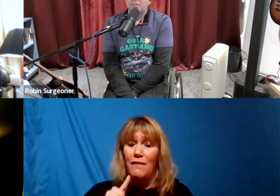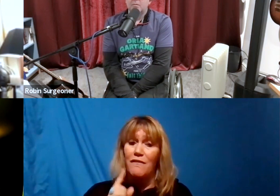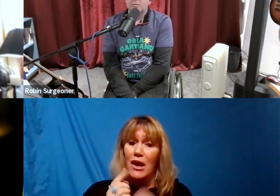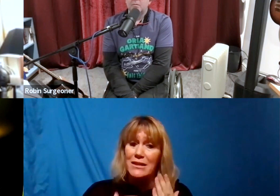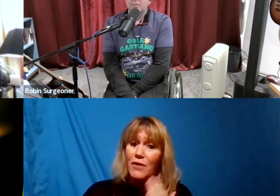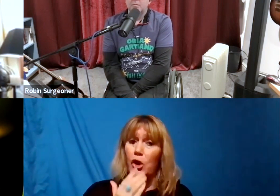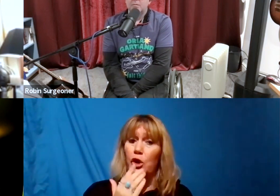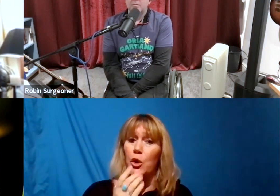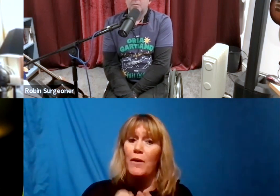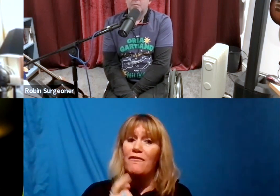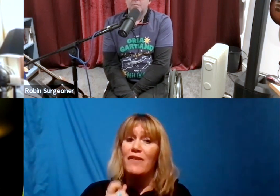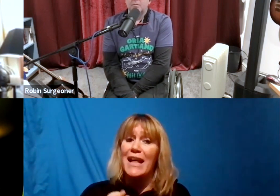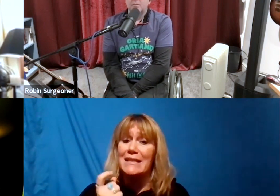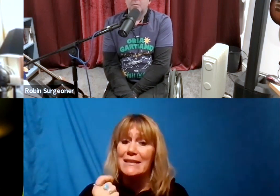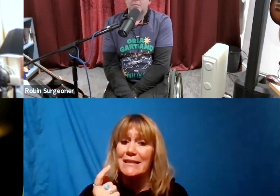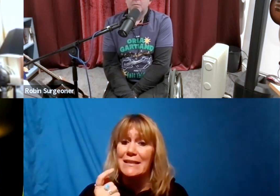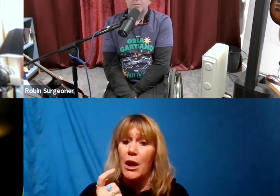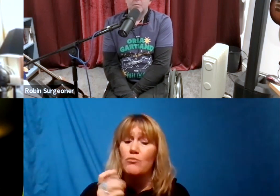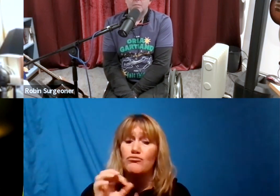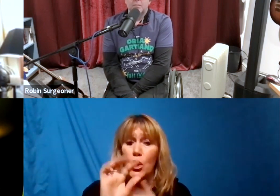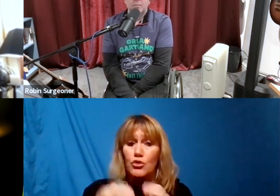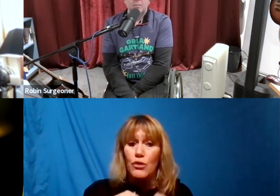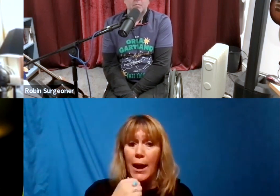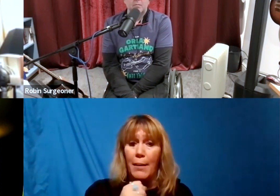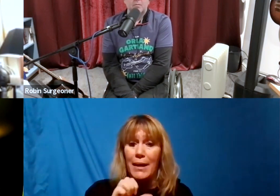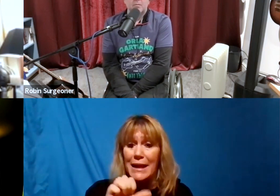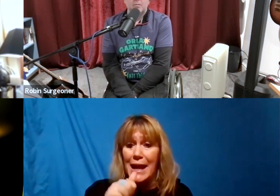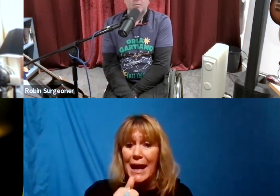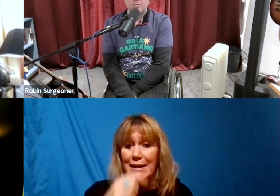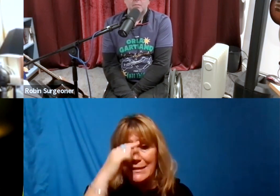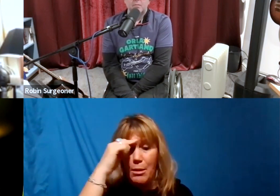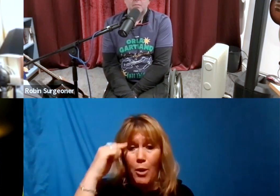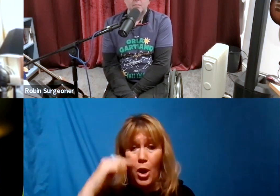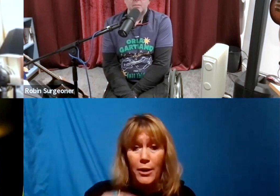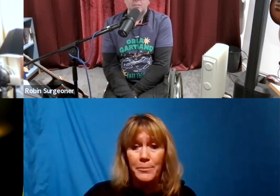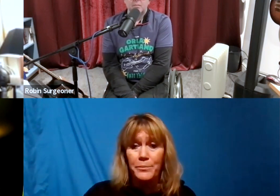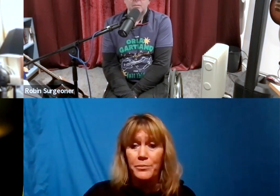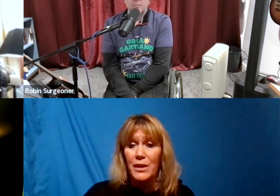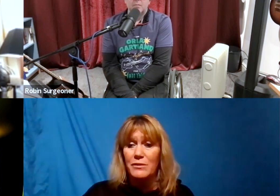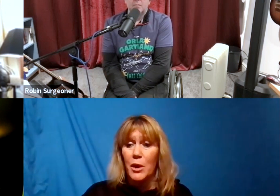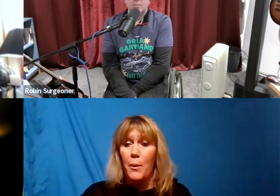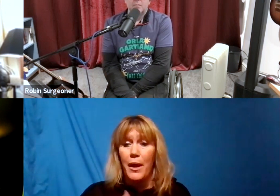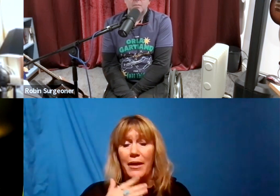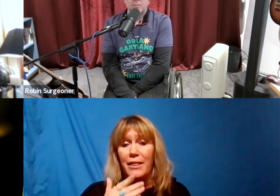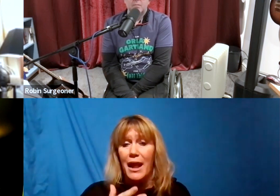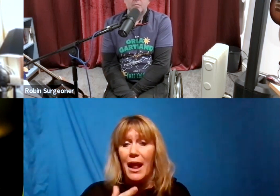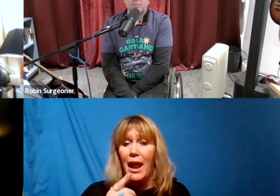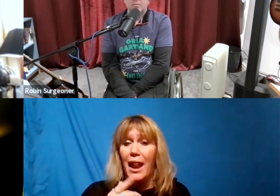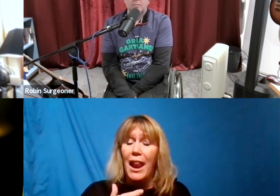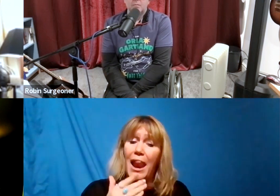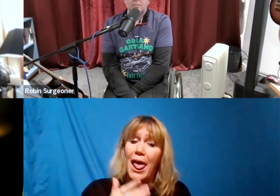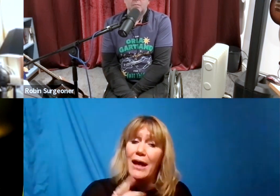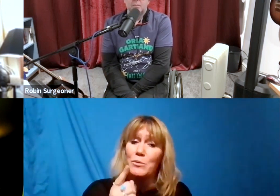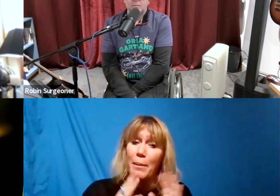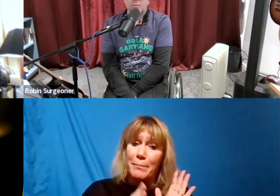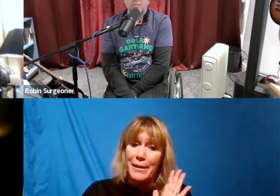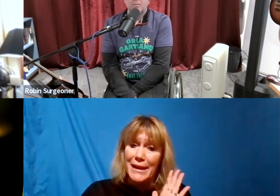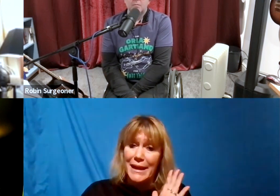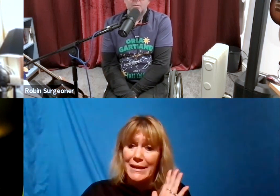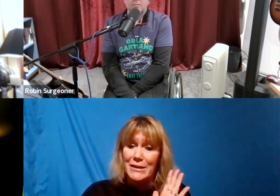think I've got time for one more. I'm just feeling slightly sentimental today, I can't imagine why, five days after the birth of a child! So I'm going to play this as, this is an older song of mine, it doesn't matter to you guys as you've